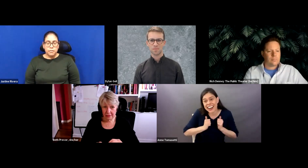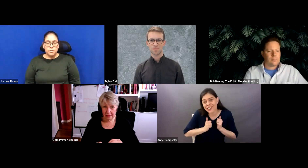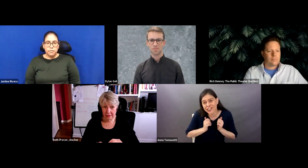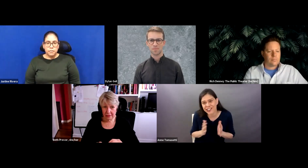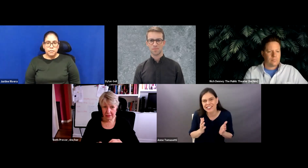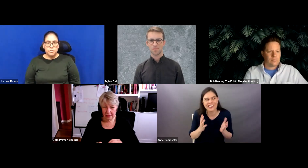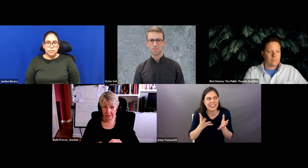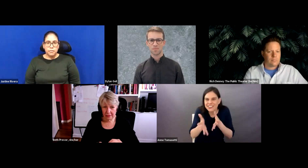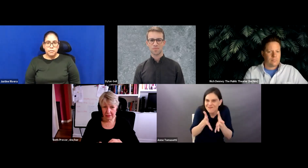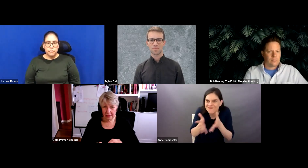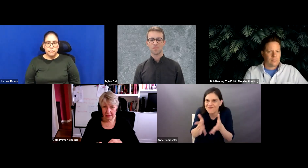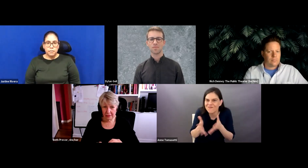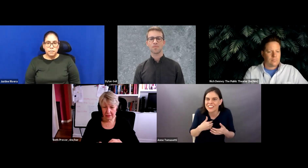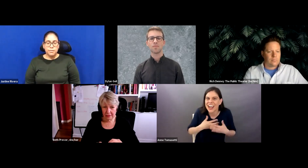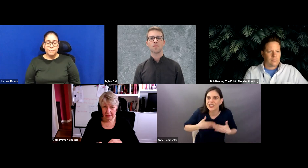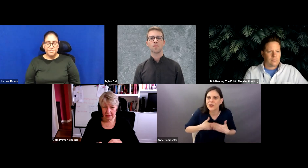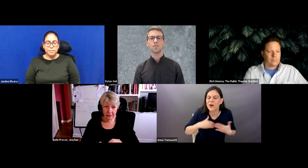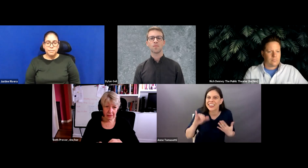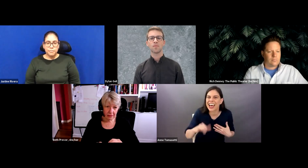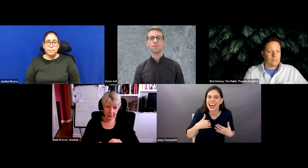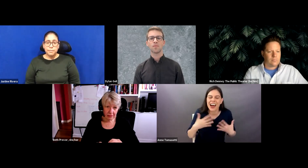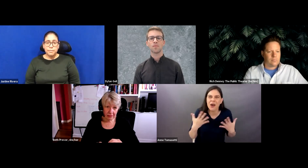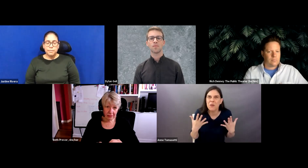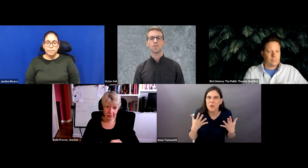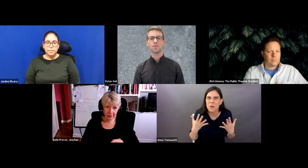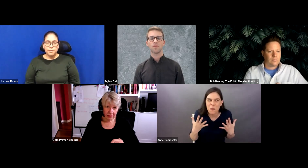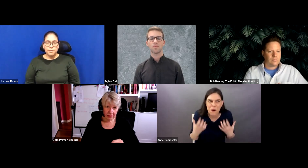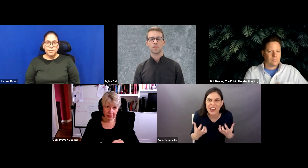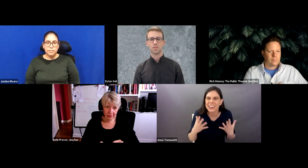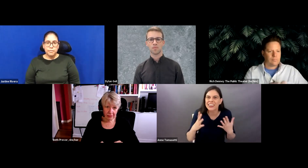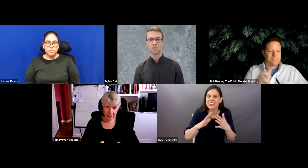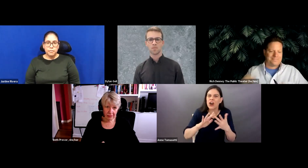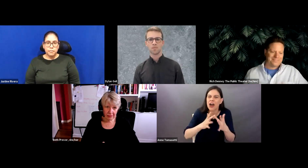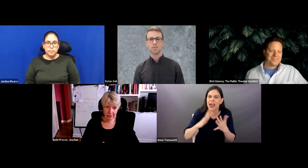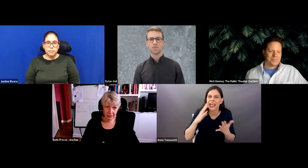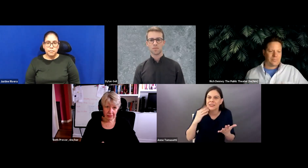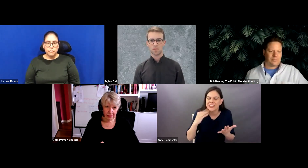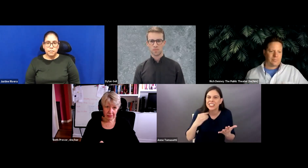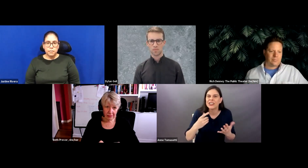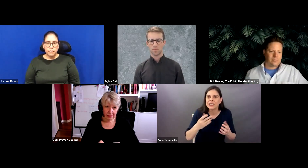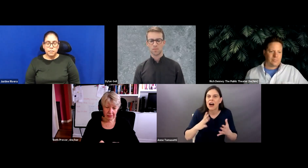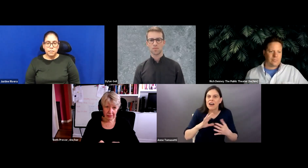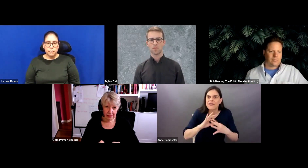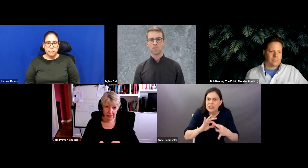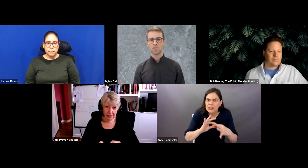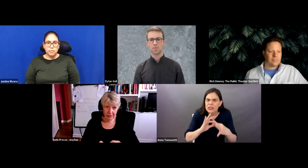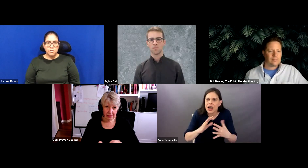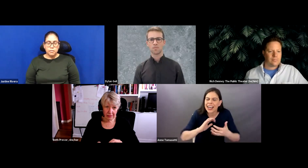important. And we are glad that we were able to really showcase the Deaf actors and artists in this experience, and with the